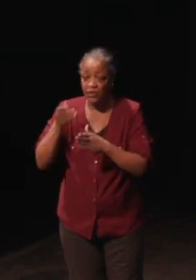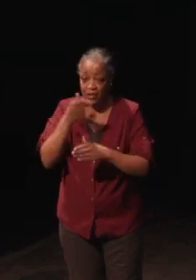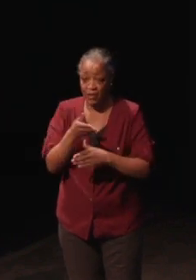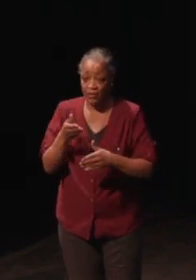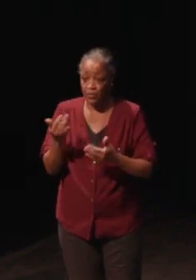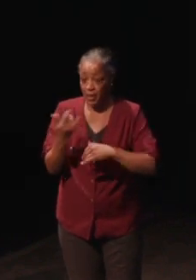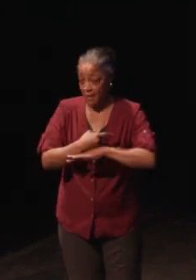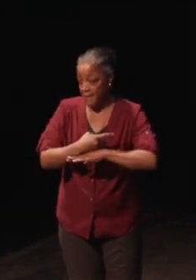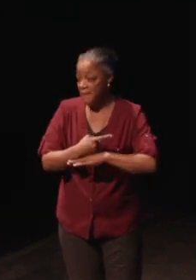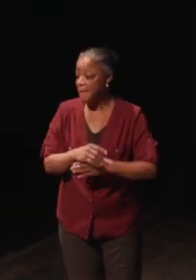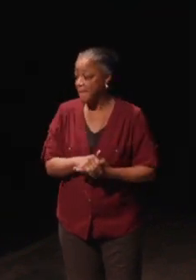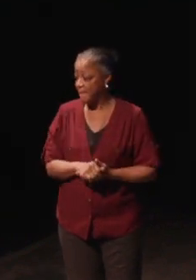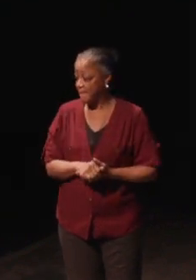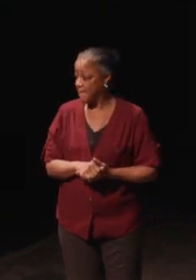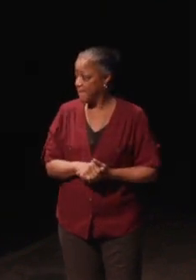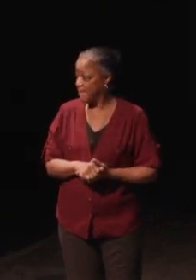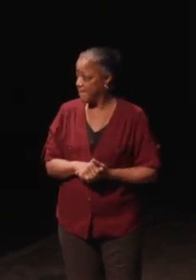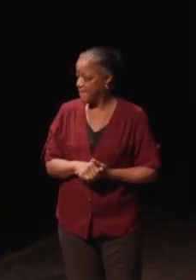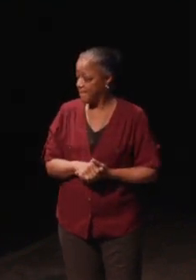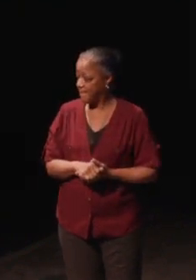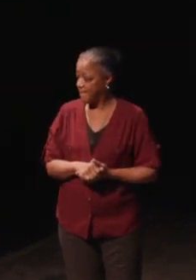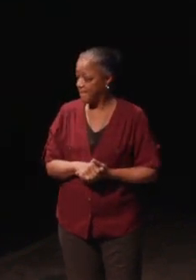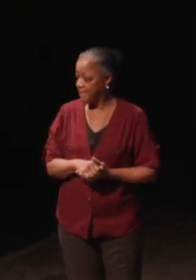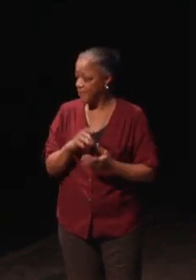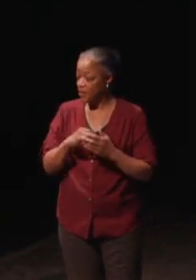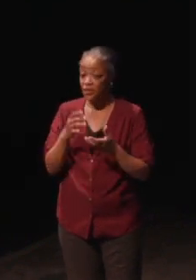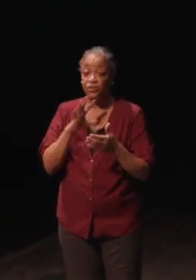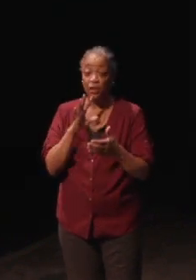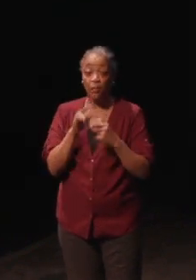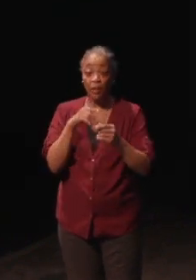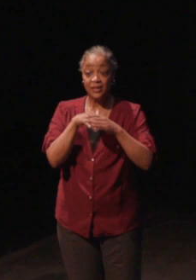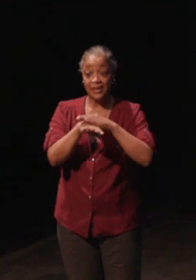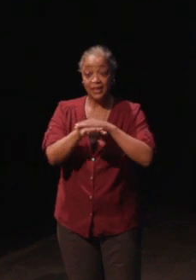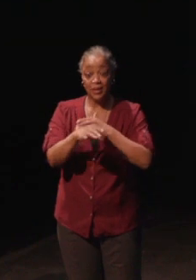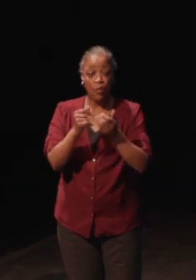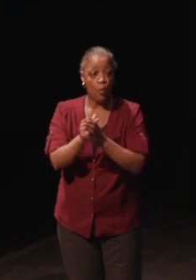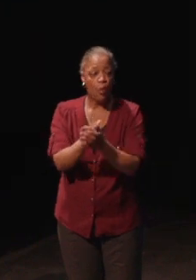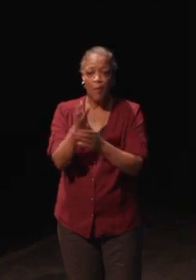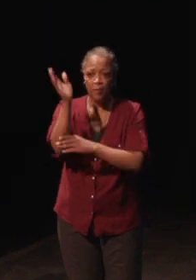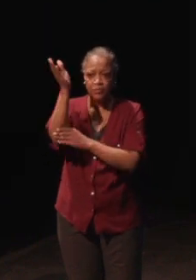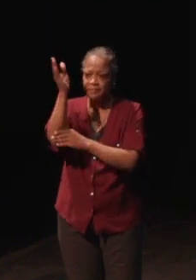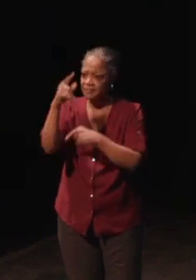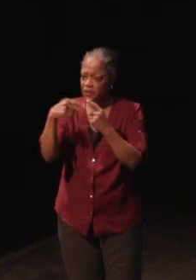So, yes, let's talk accessibility and what this talk is actually about.